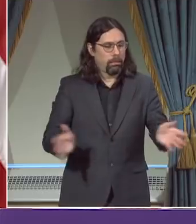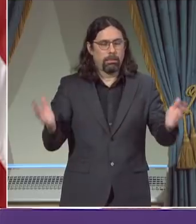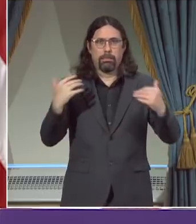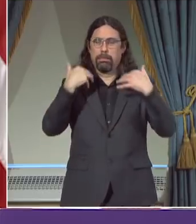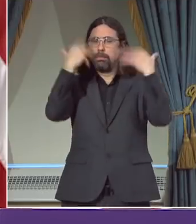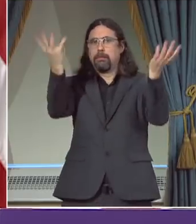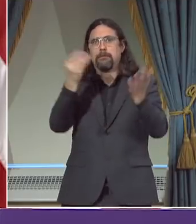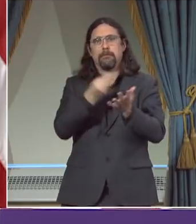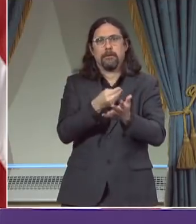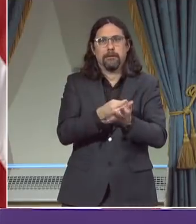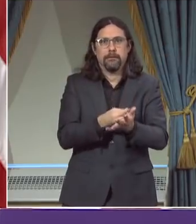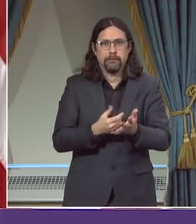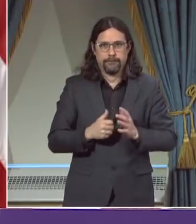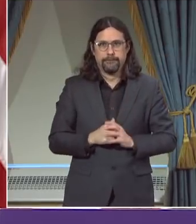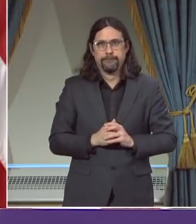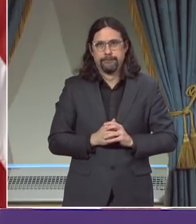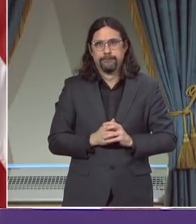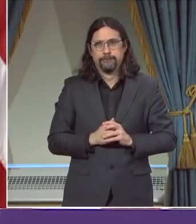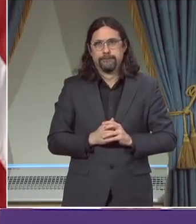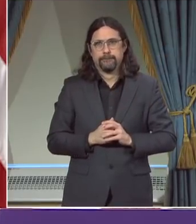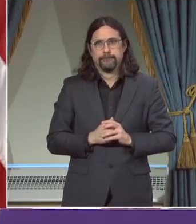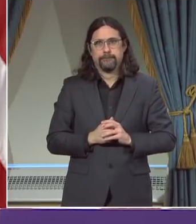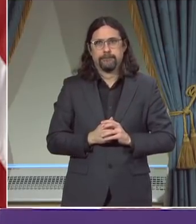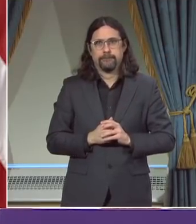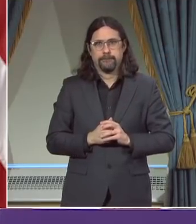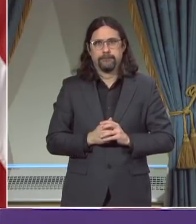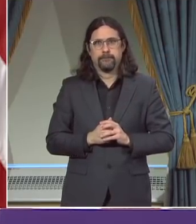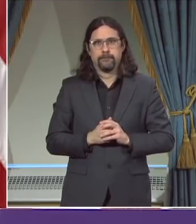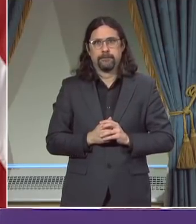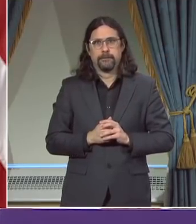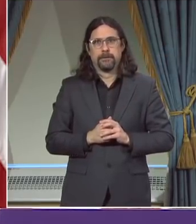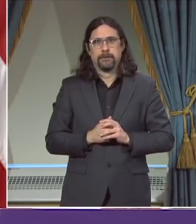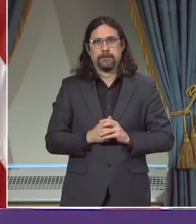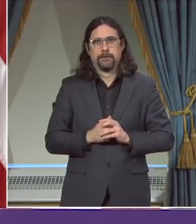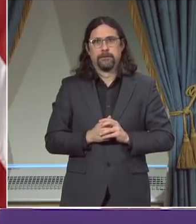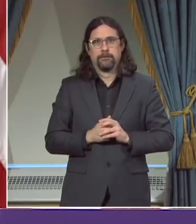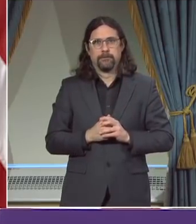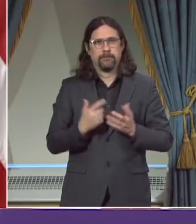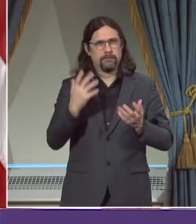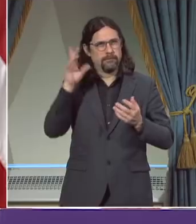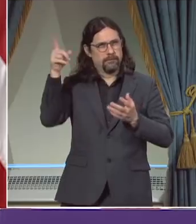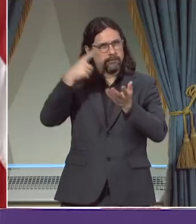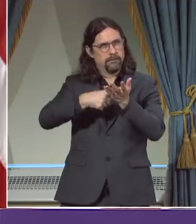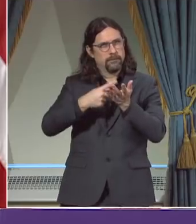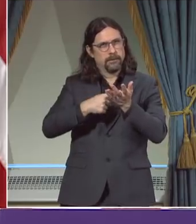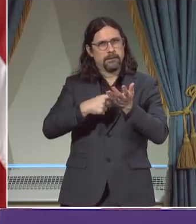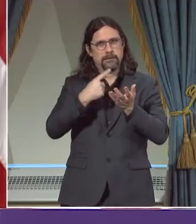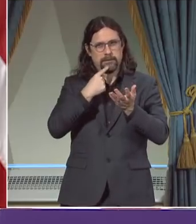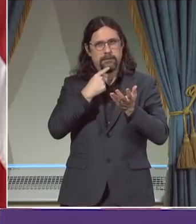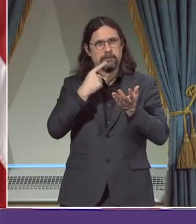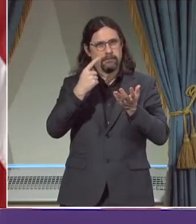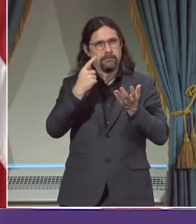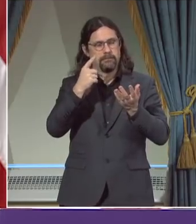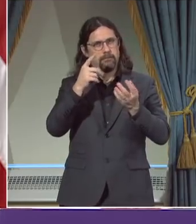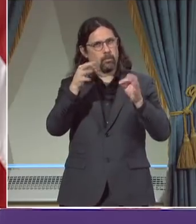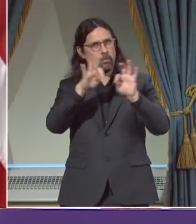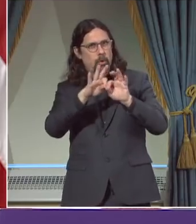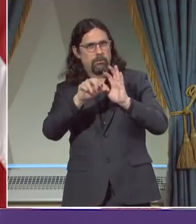TI'ST HE RIGHT THING TO DO FOR OPEP.LE ANYONE WHO WANTS TO RECOVERY IN THE NATION'S LARGEST CITY AND